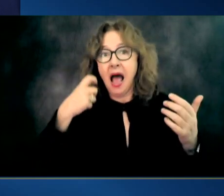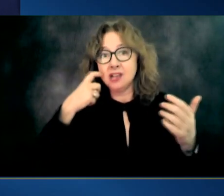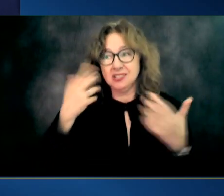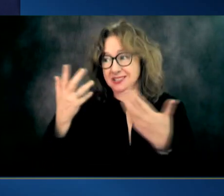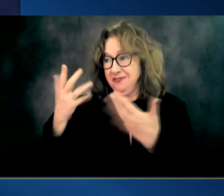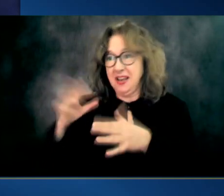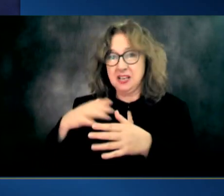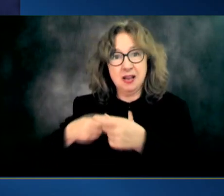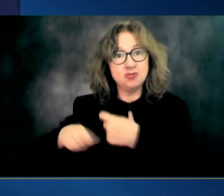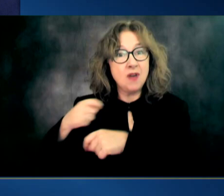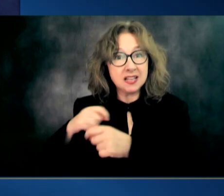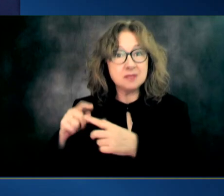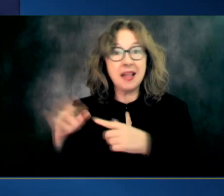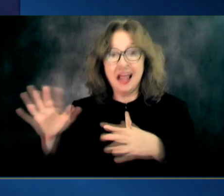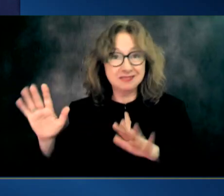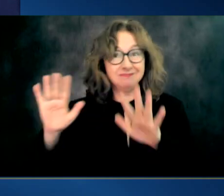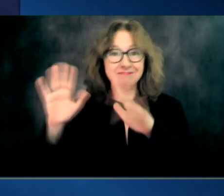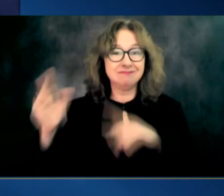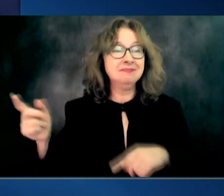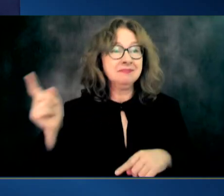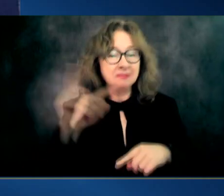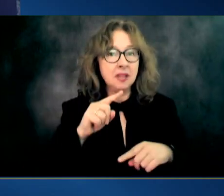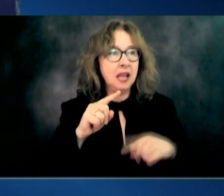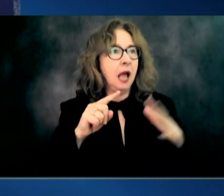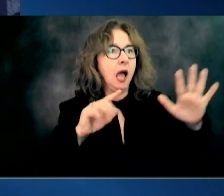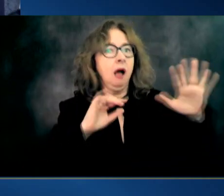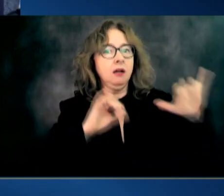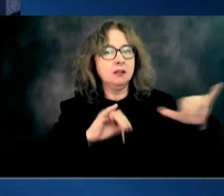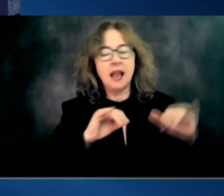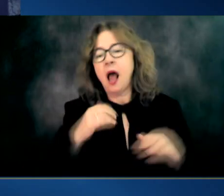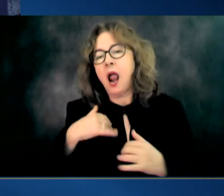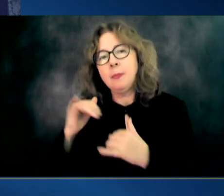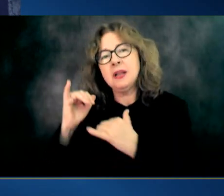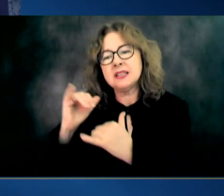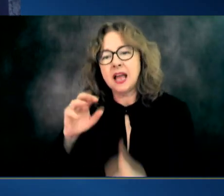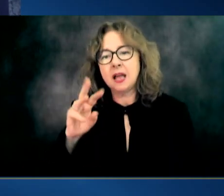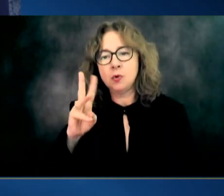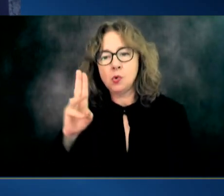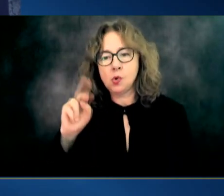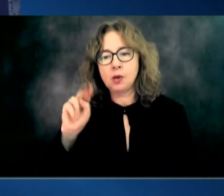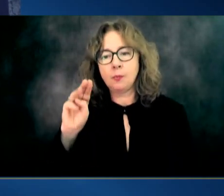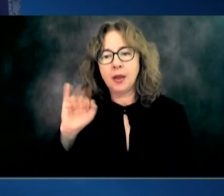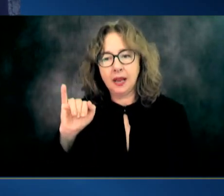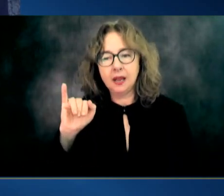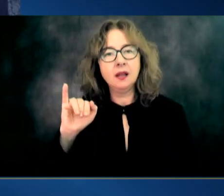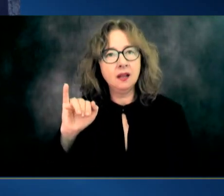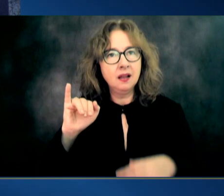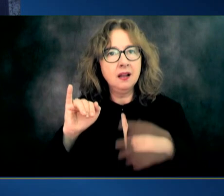And I was in a similar position to Wunmi, and it was the question of, do we break up,